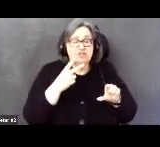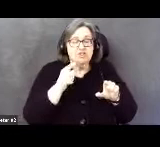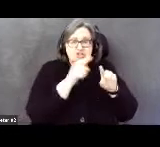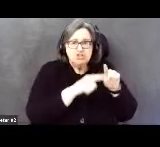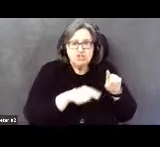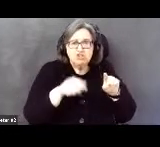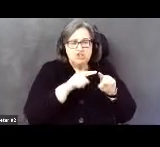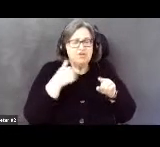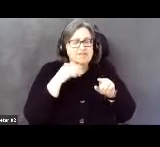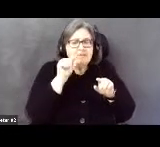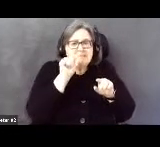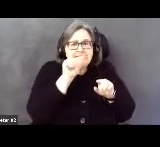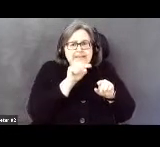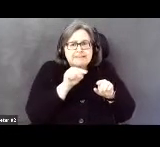some little dots that when